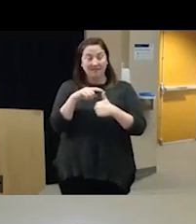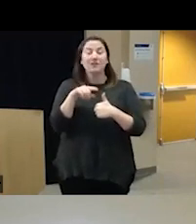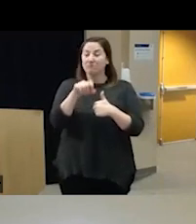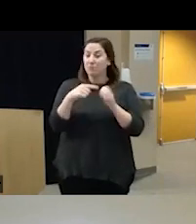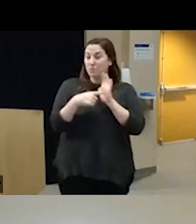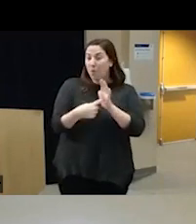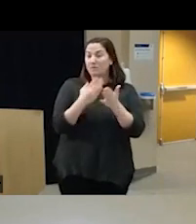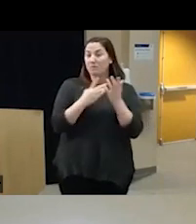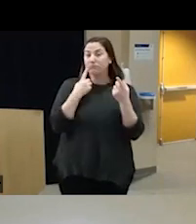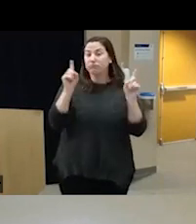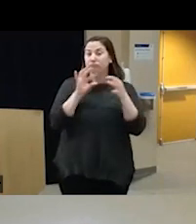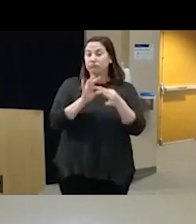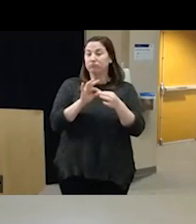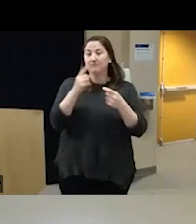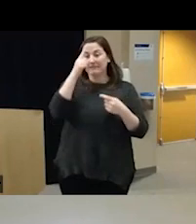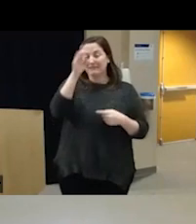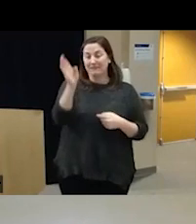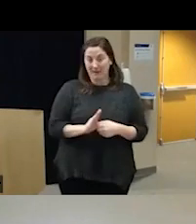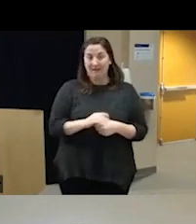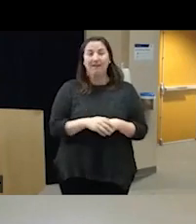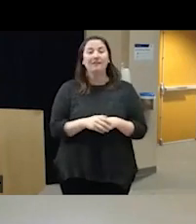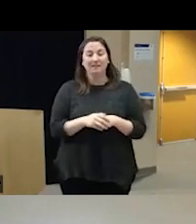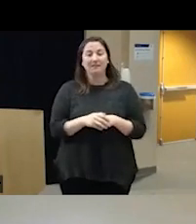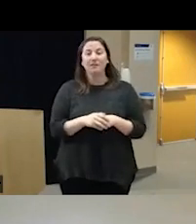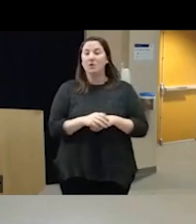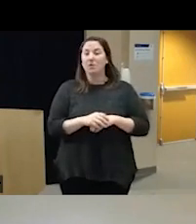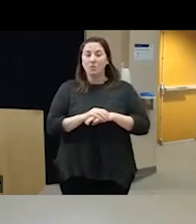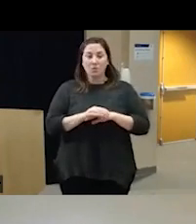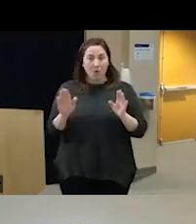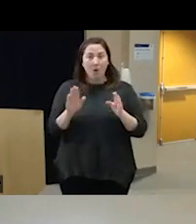schizophrenia. No D2 binding no cardio metabolic signal at all.